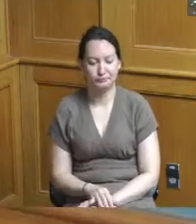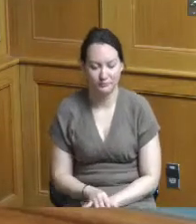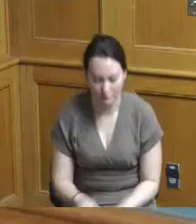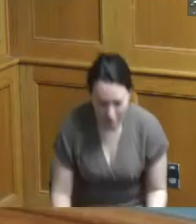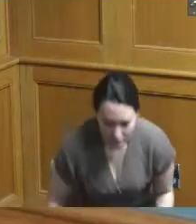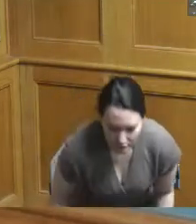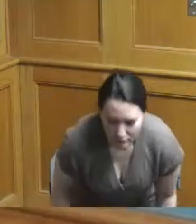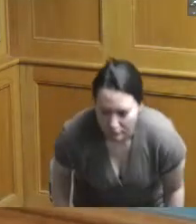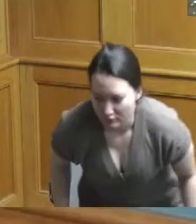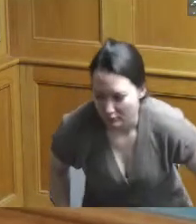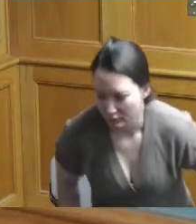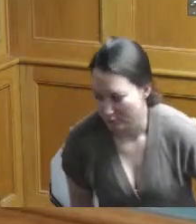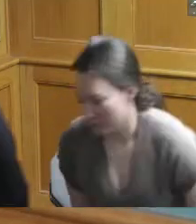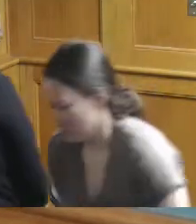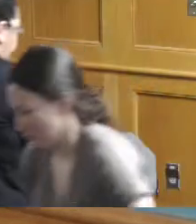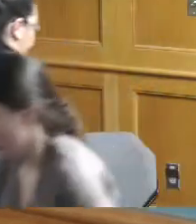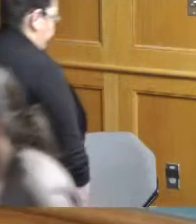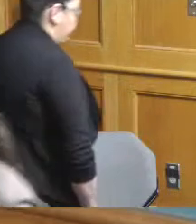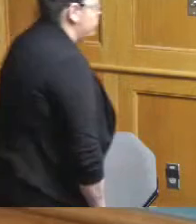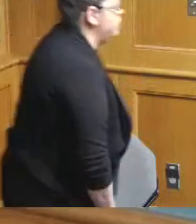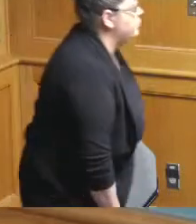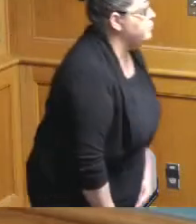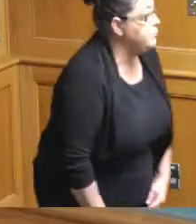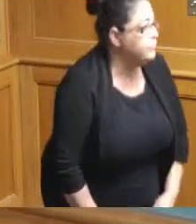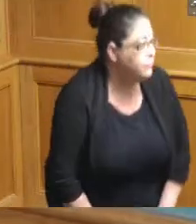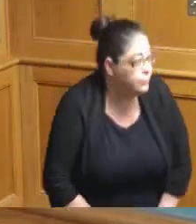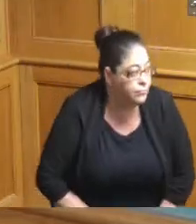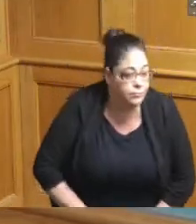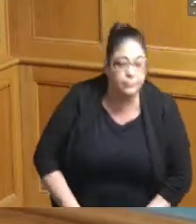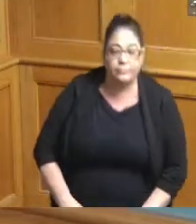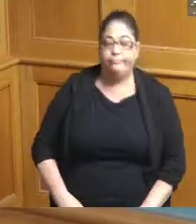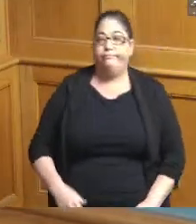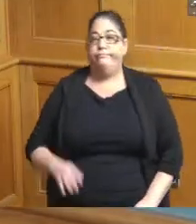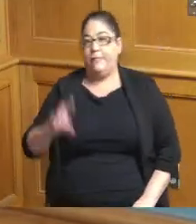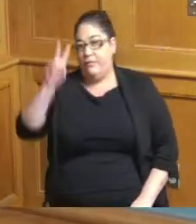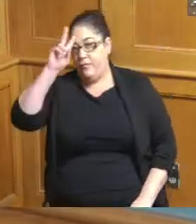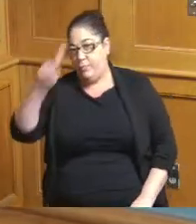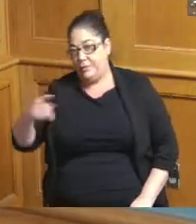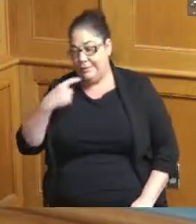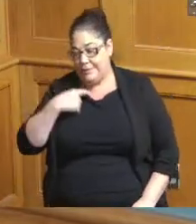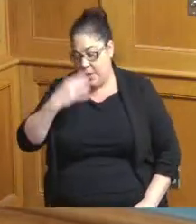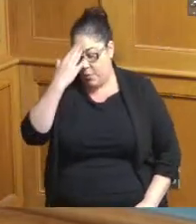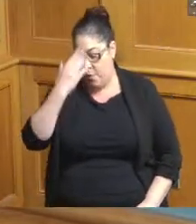I'm just I know I'm outnumbered on this so I'm sure to move on forward